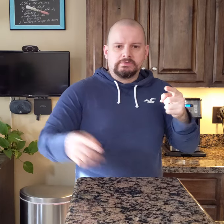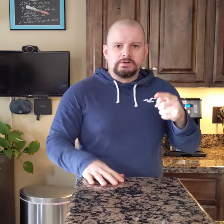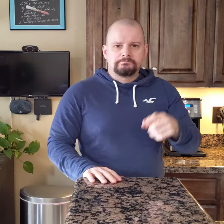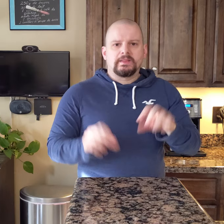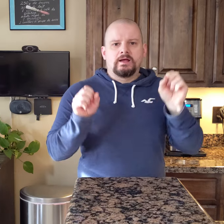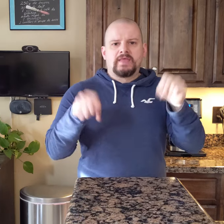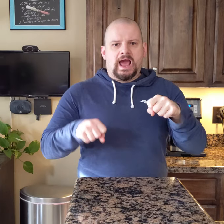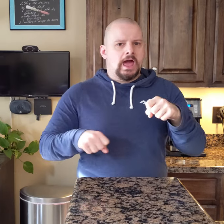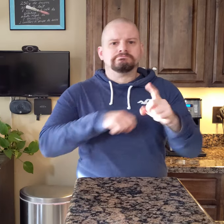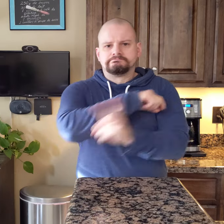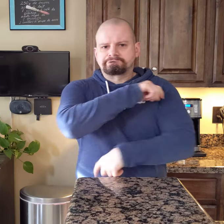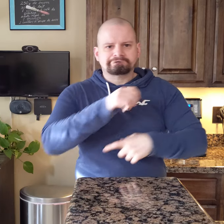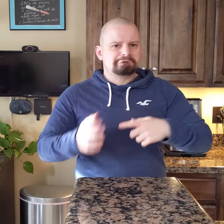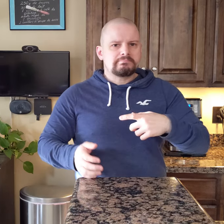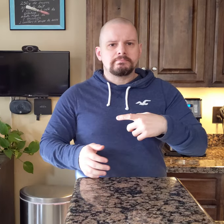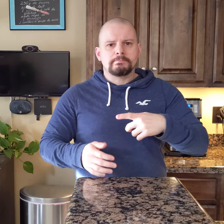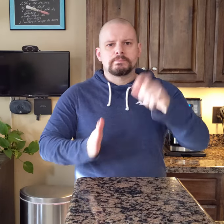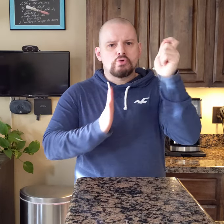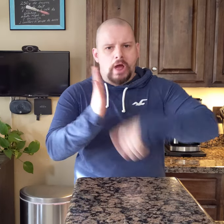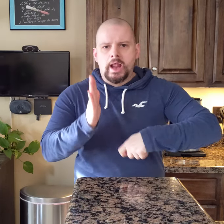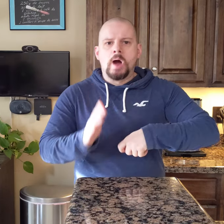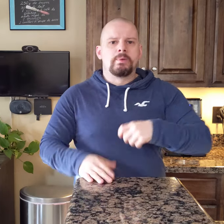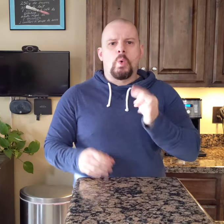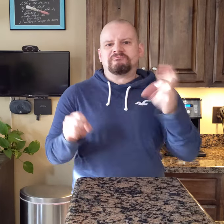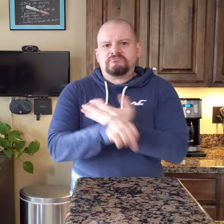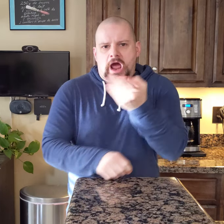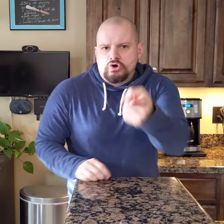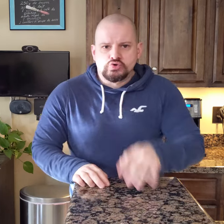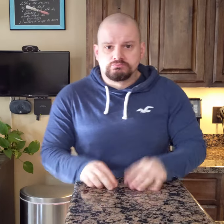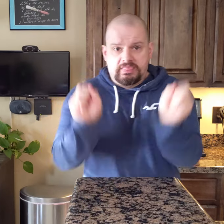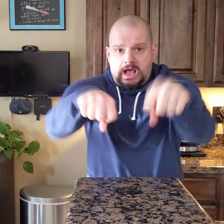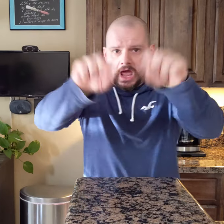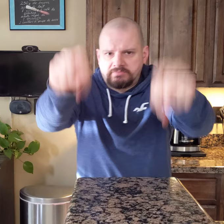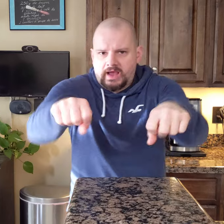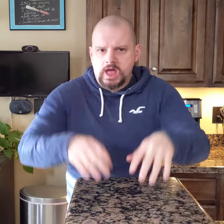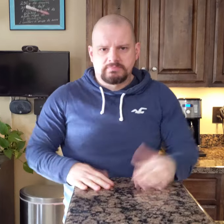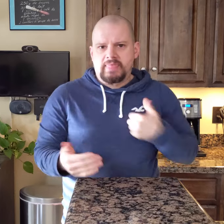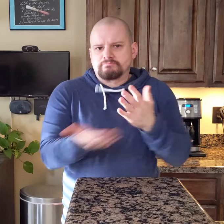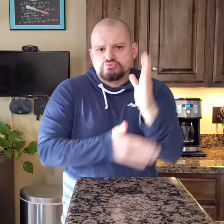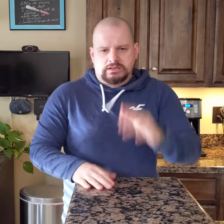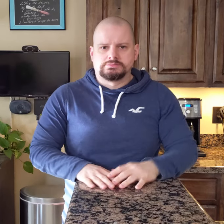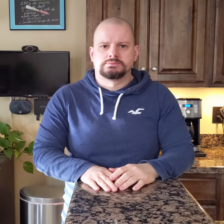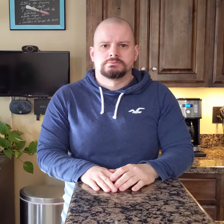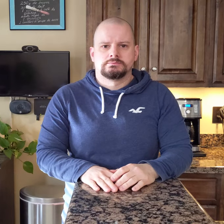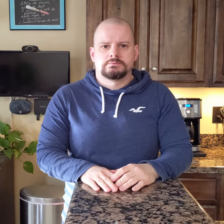they can write you up, set a disciplinary, or even termination. They can do that, they have the rights.